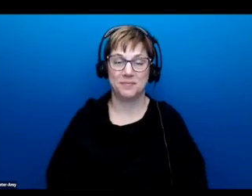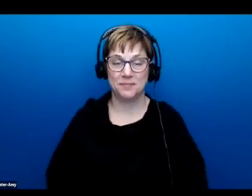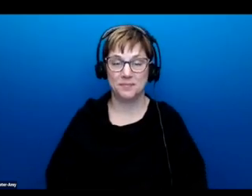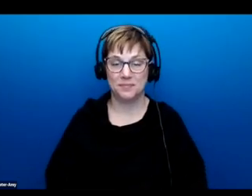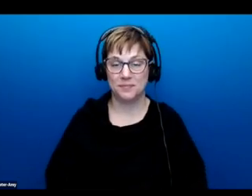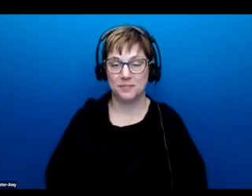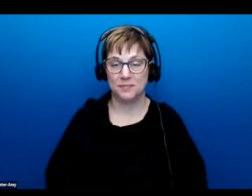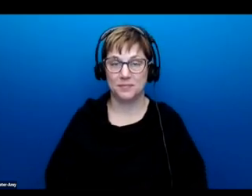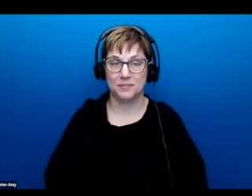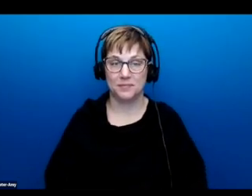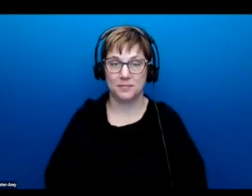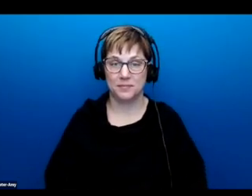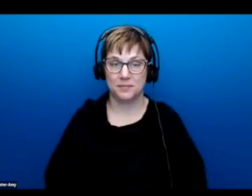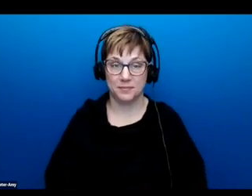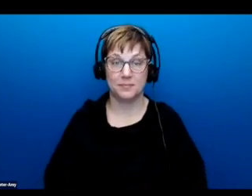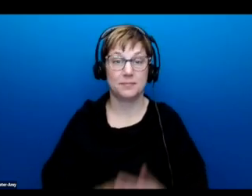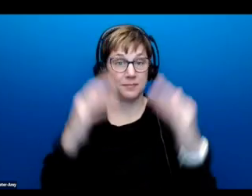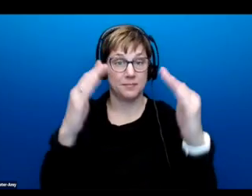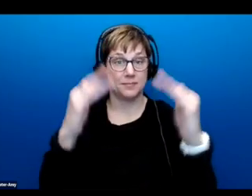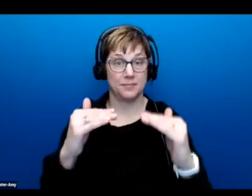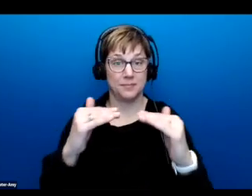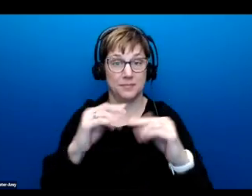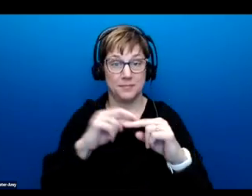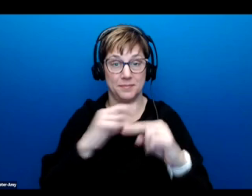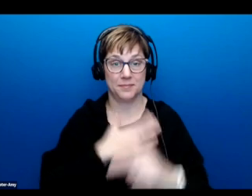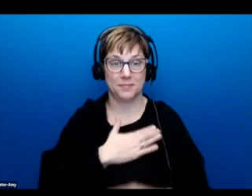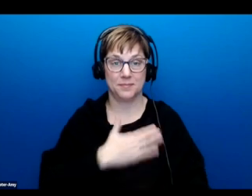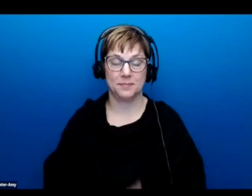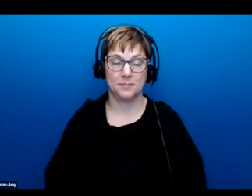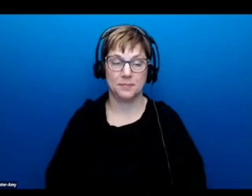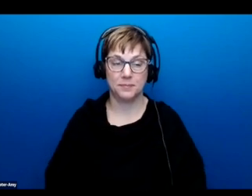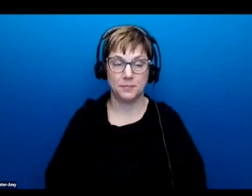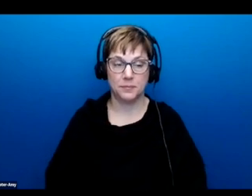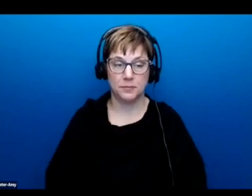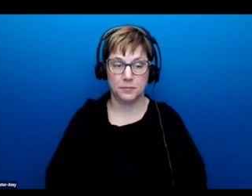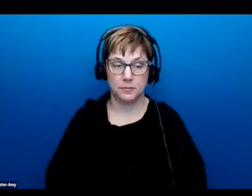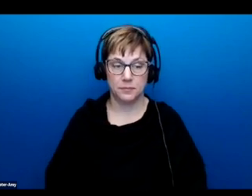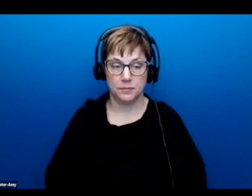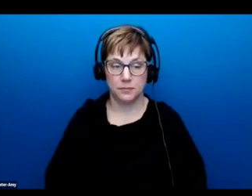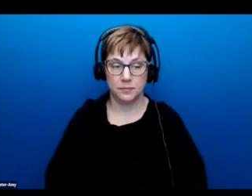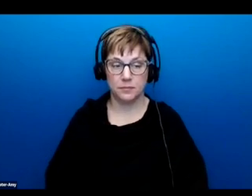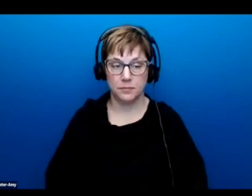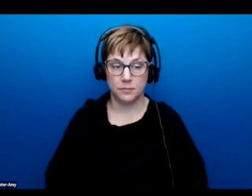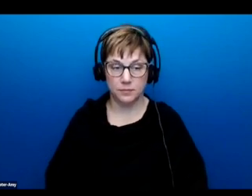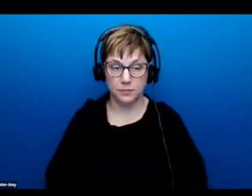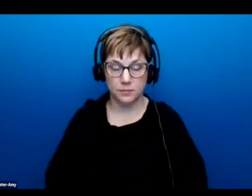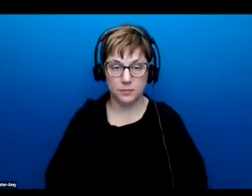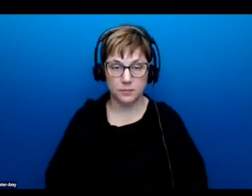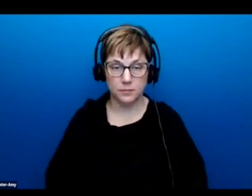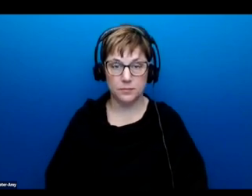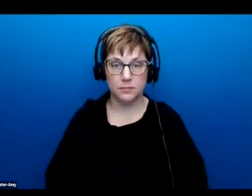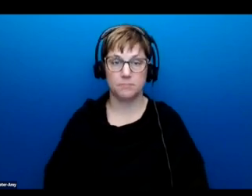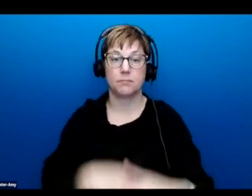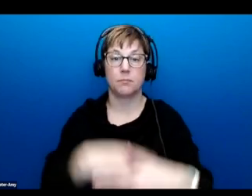Next slide, please. Before we get started,